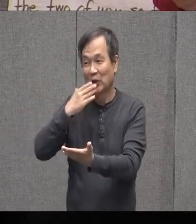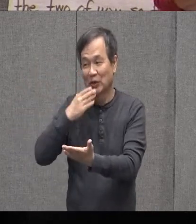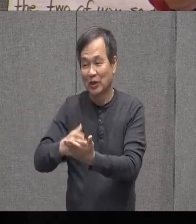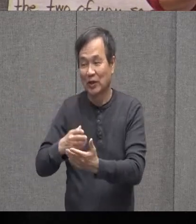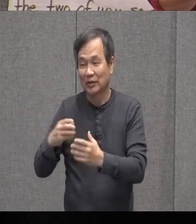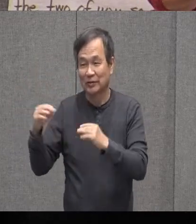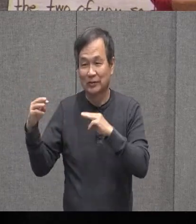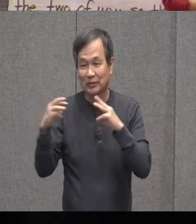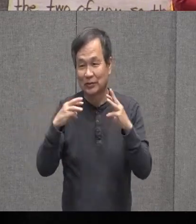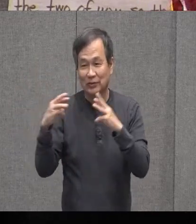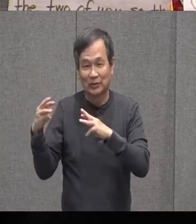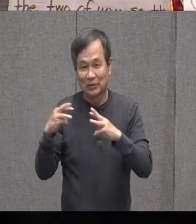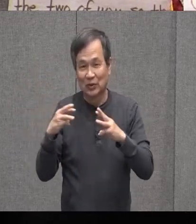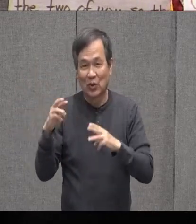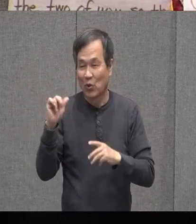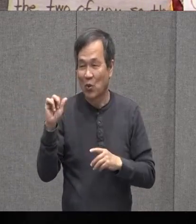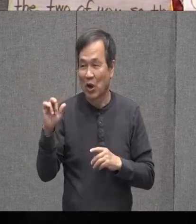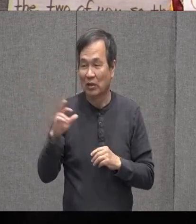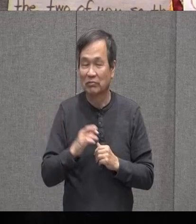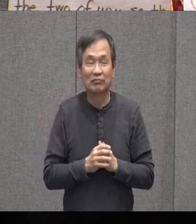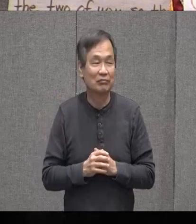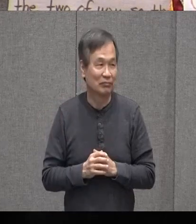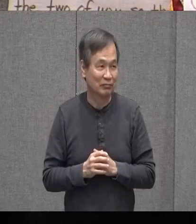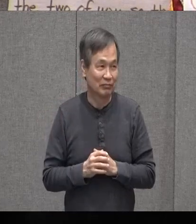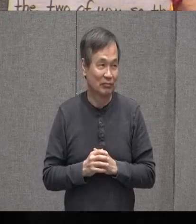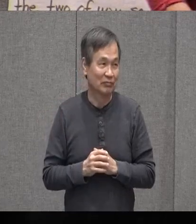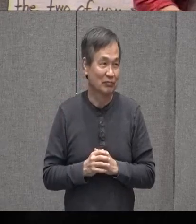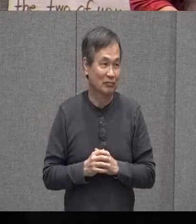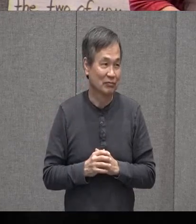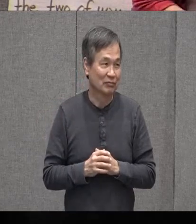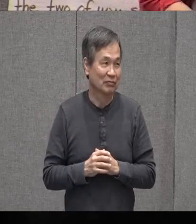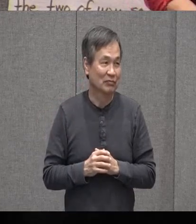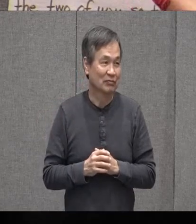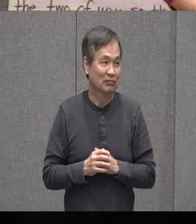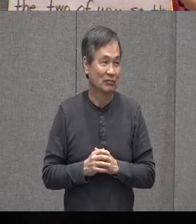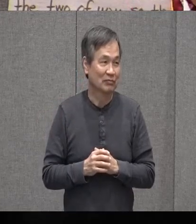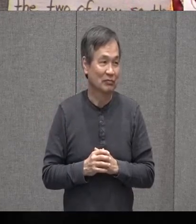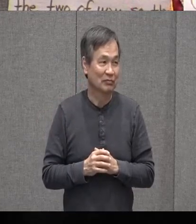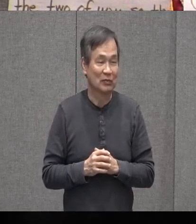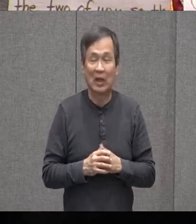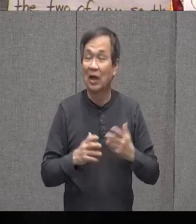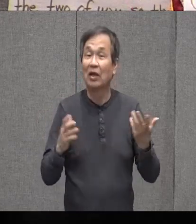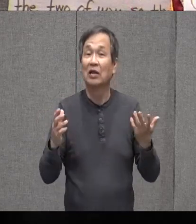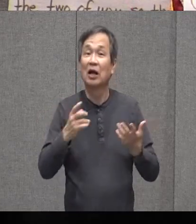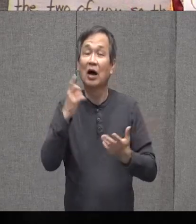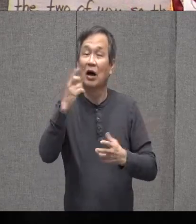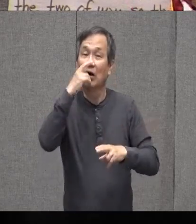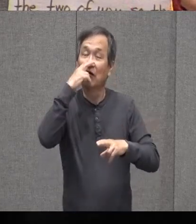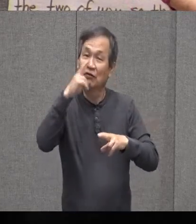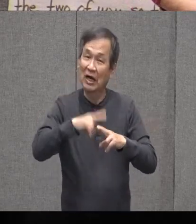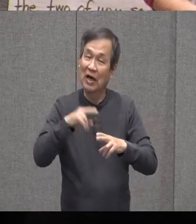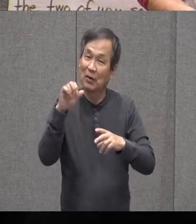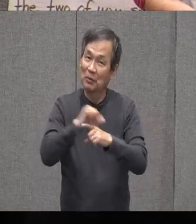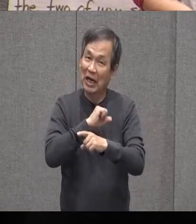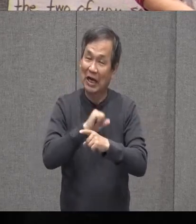I thought I was off to a good start. Well, I appreciate you playing with me. It's always very fun and we got to practice our subtraction facts